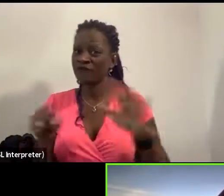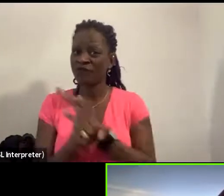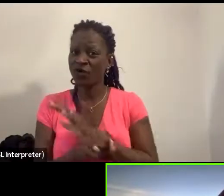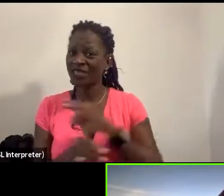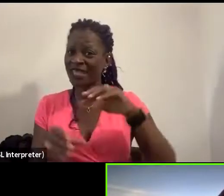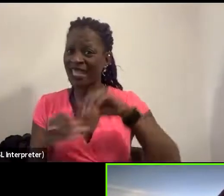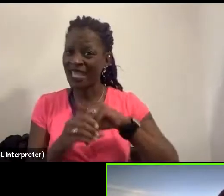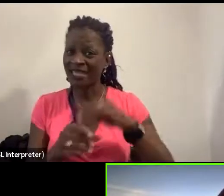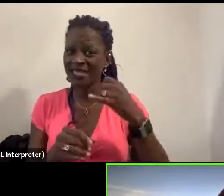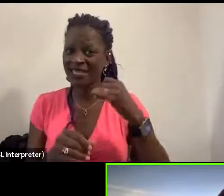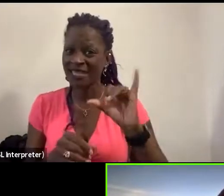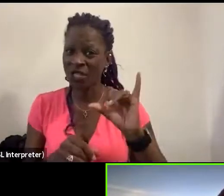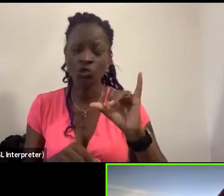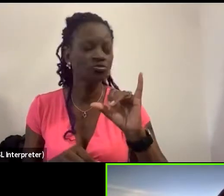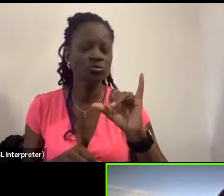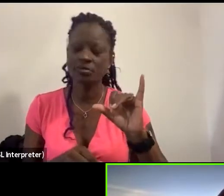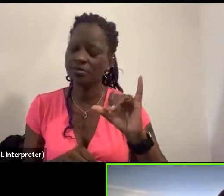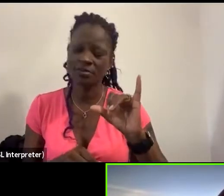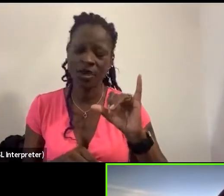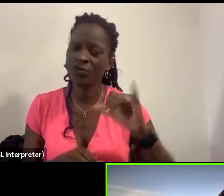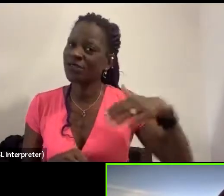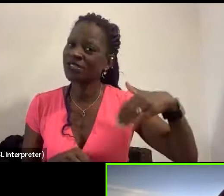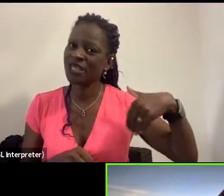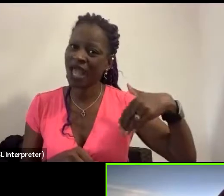percent, which is also within the yellow tier.